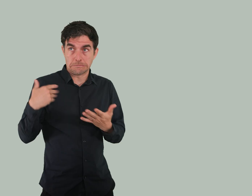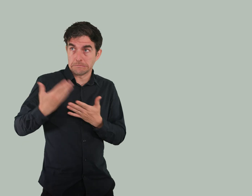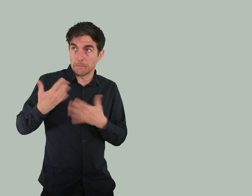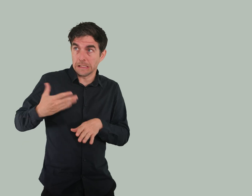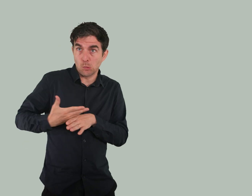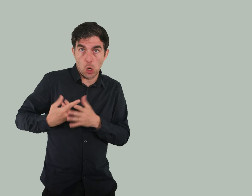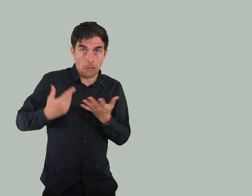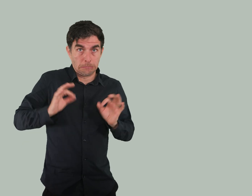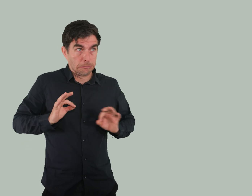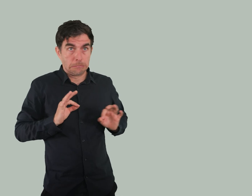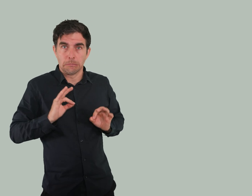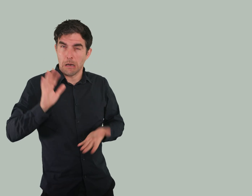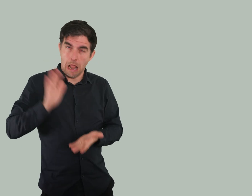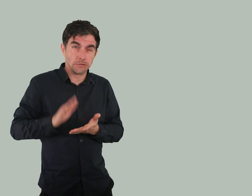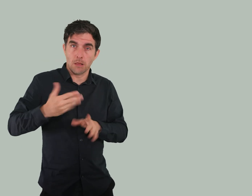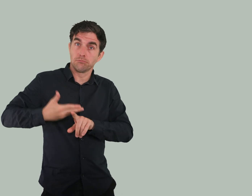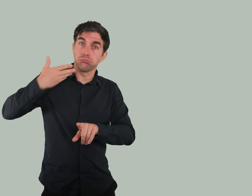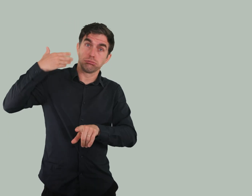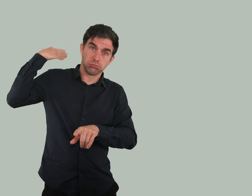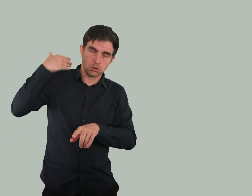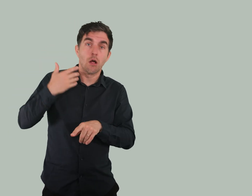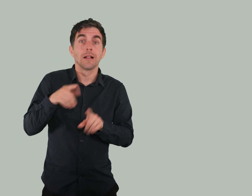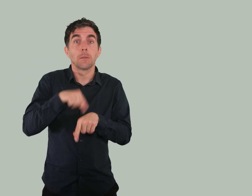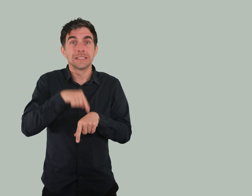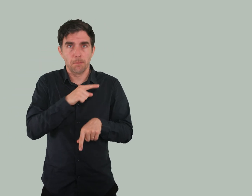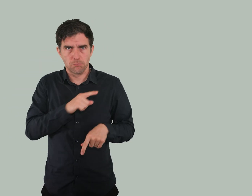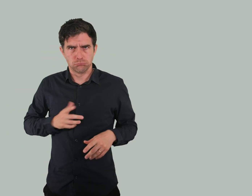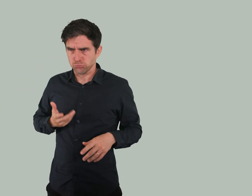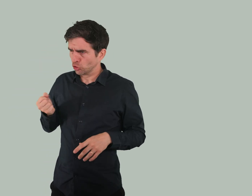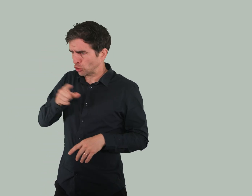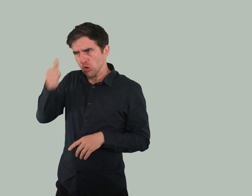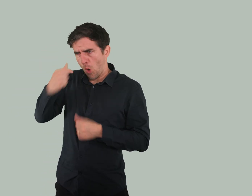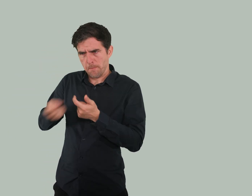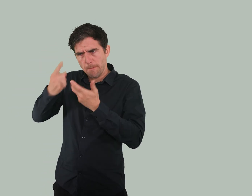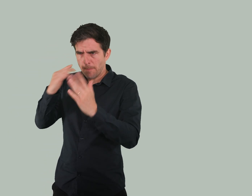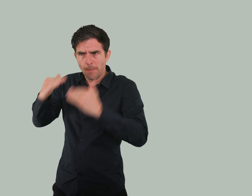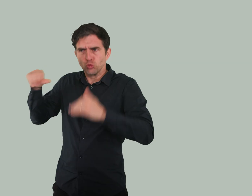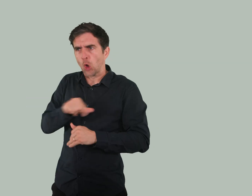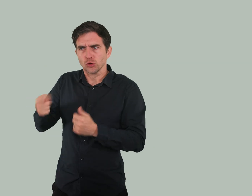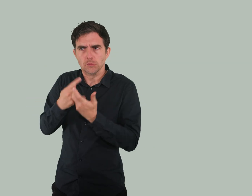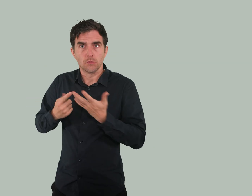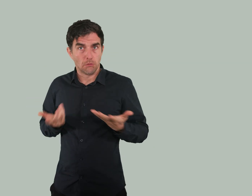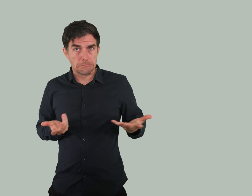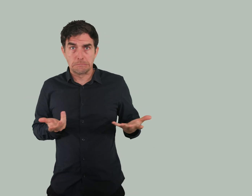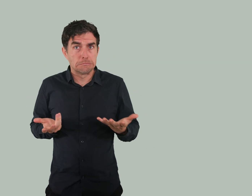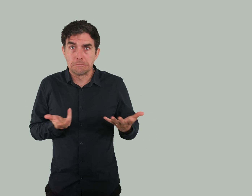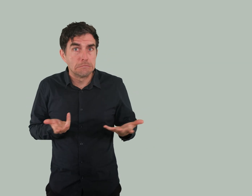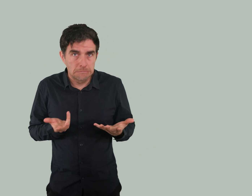with less experience of working life than previous generations, at the same time as employers are expecting more from new entrants.